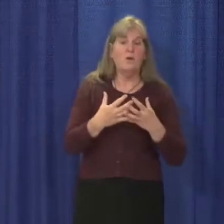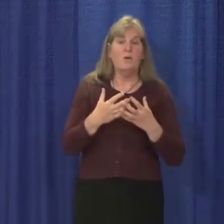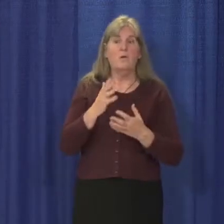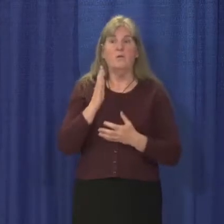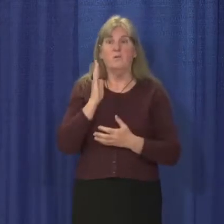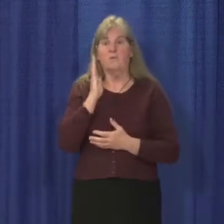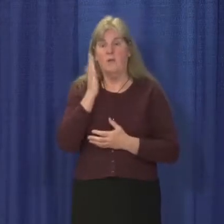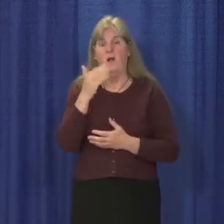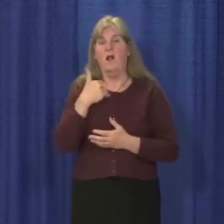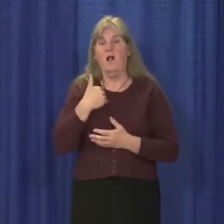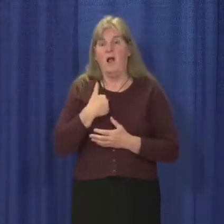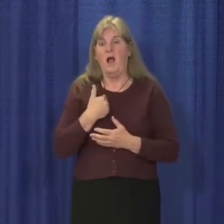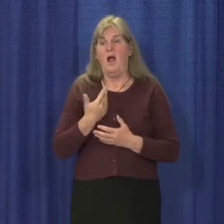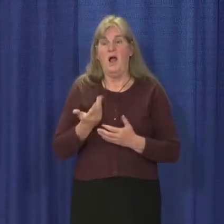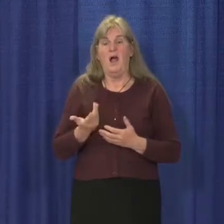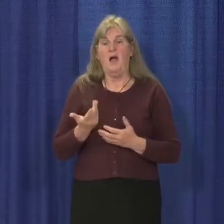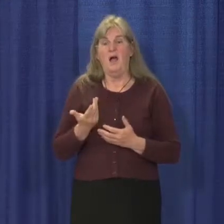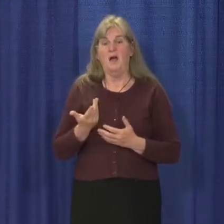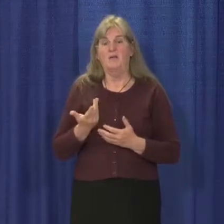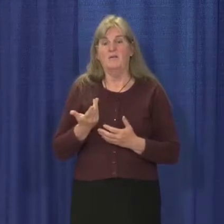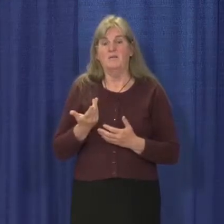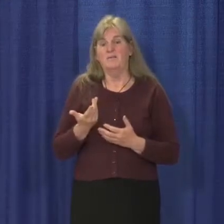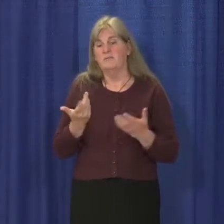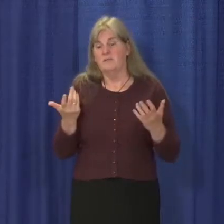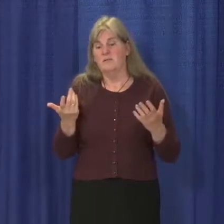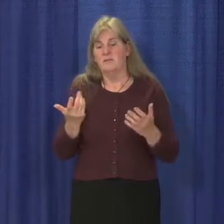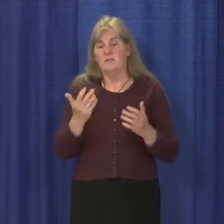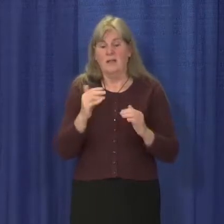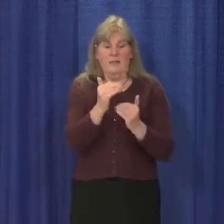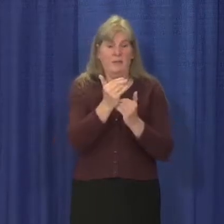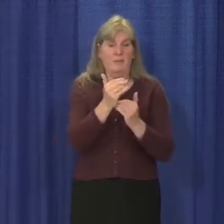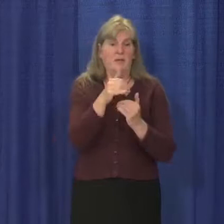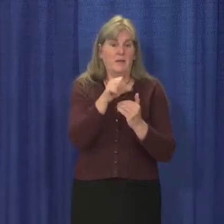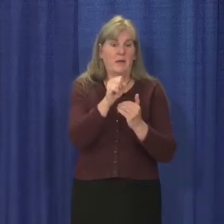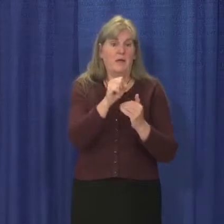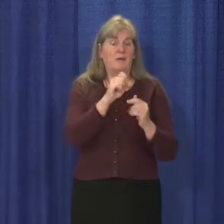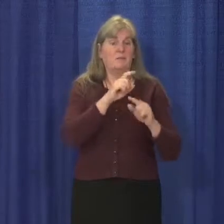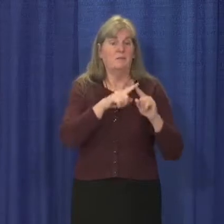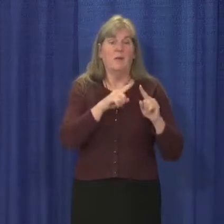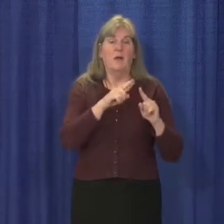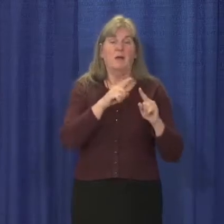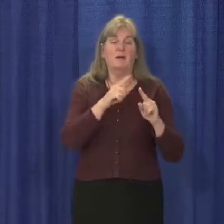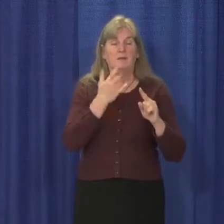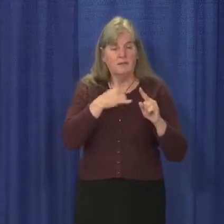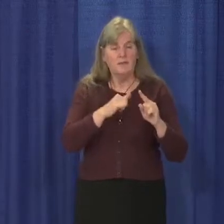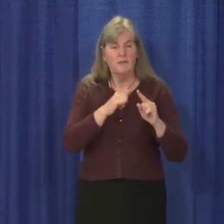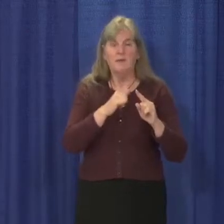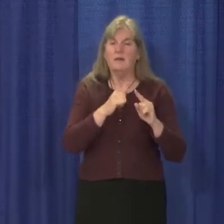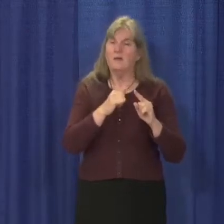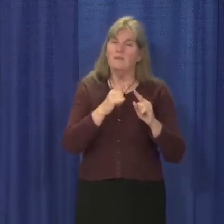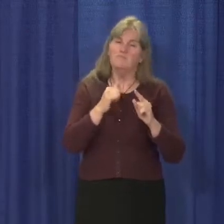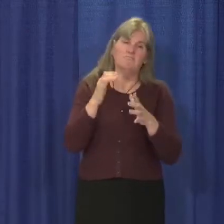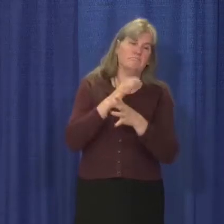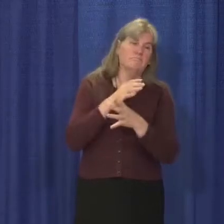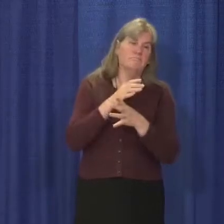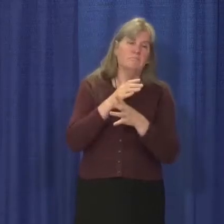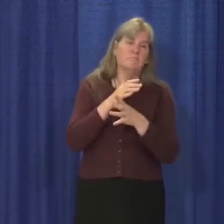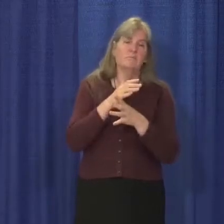being left in the responsibilities of the communities are going to be really important.